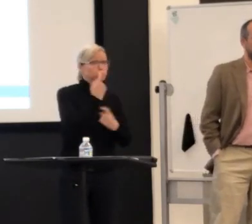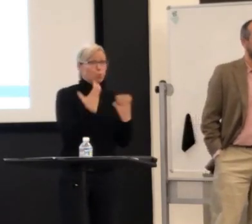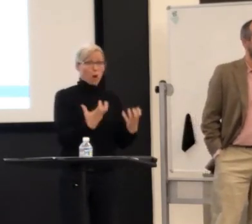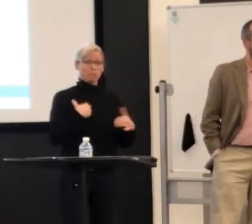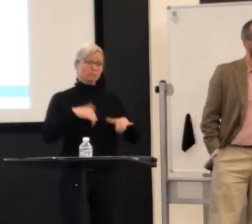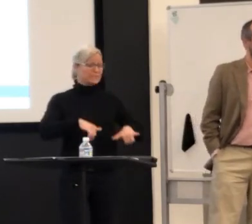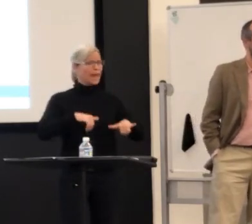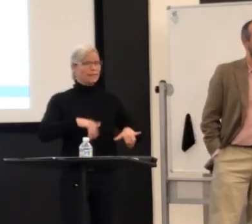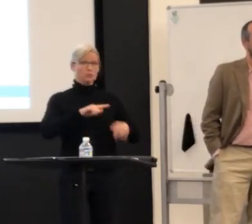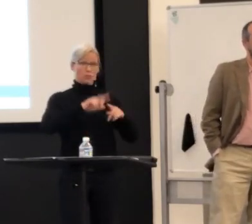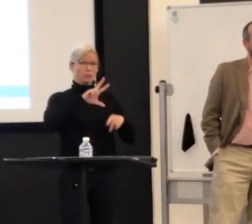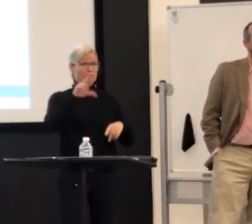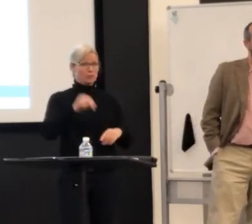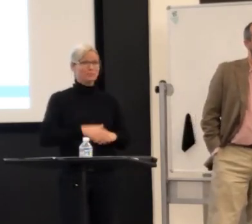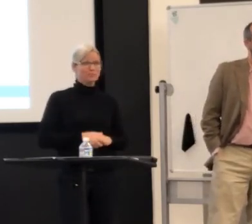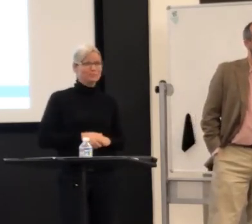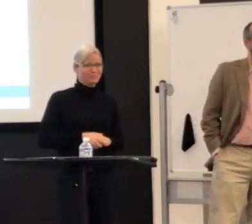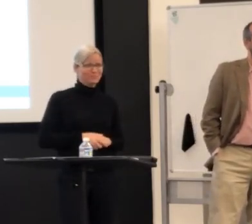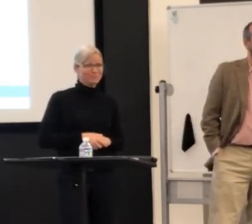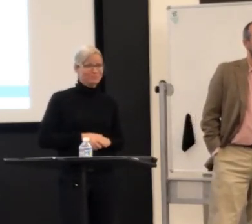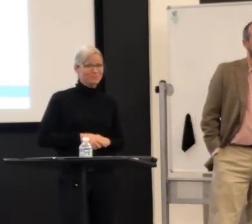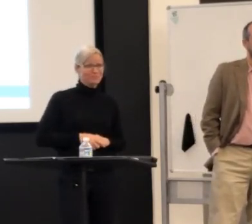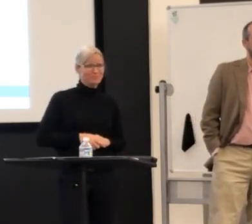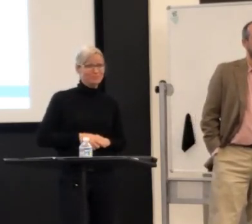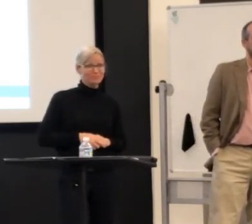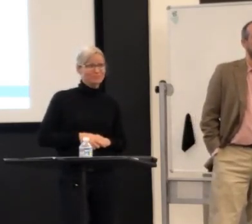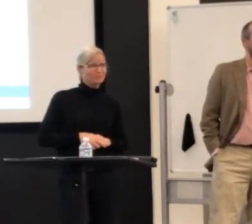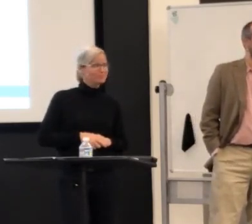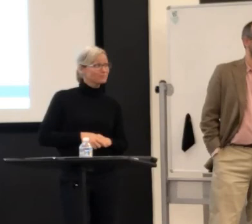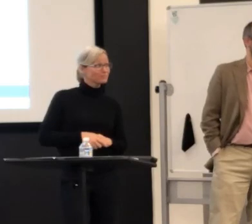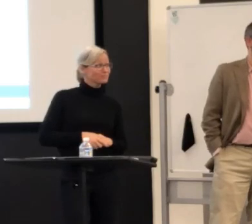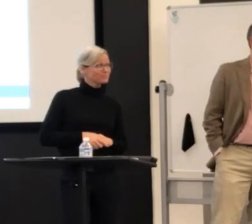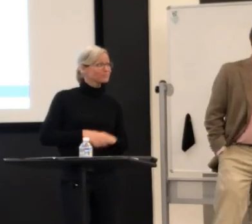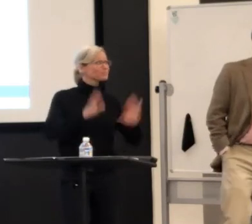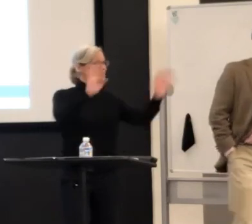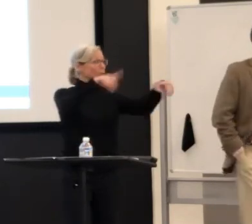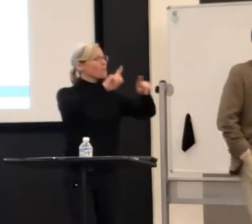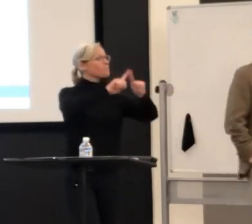I'm glad to stay although we're officially over, okay.